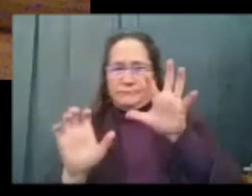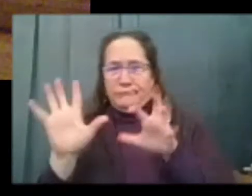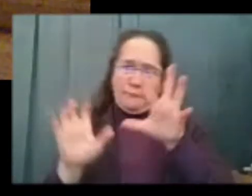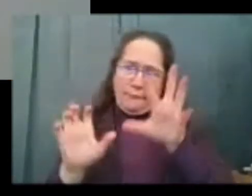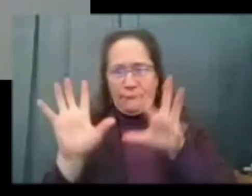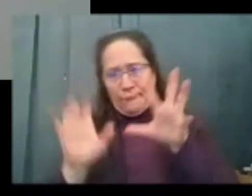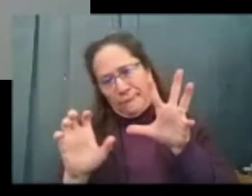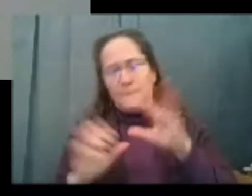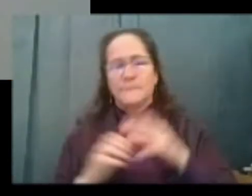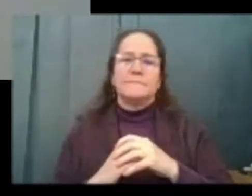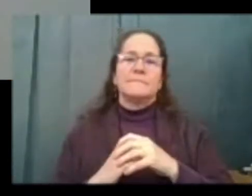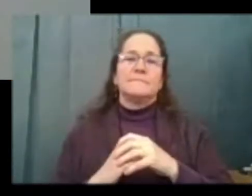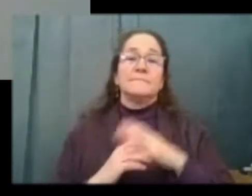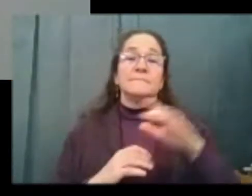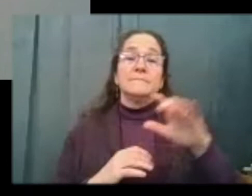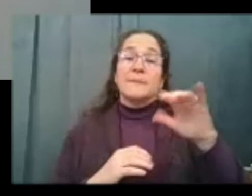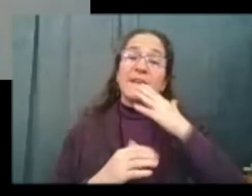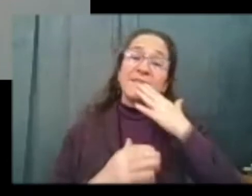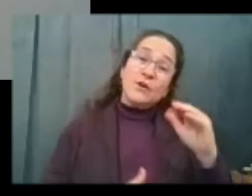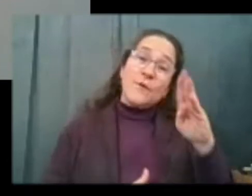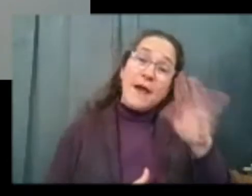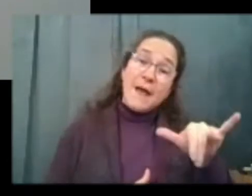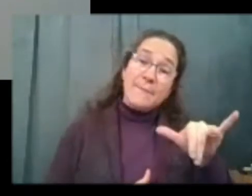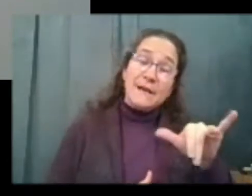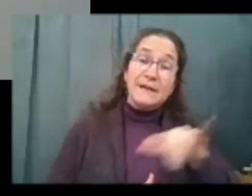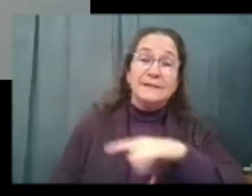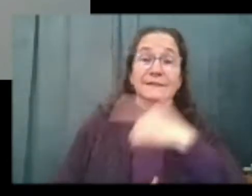In the area of low vision and blindness,